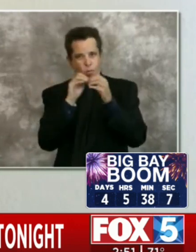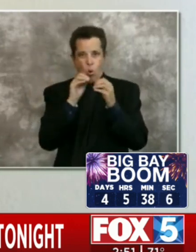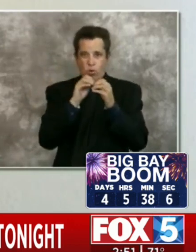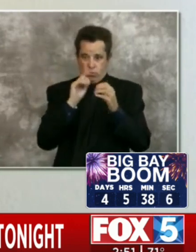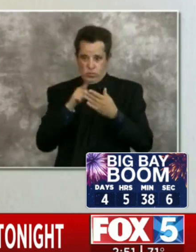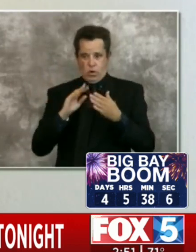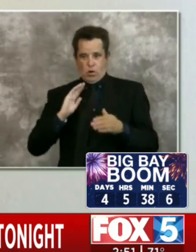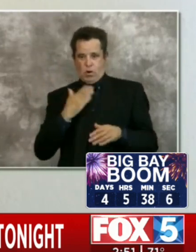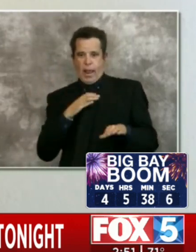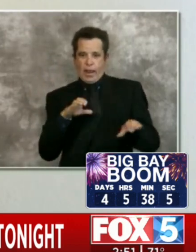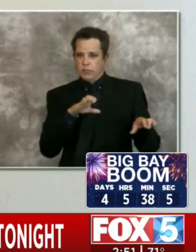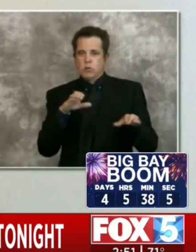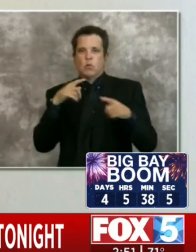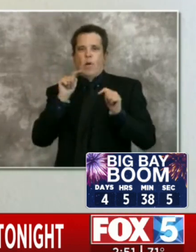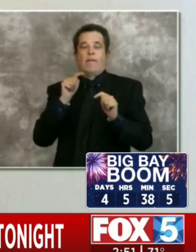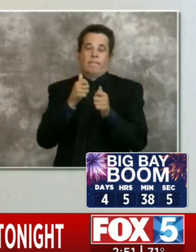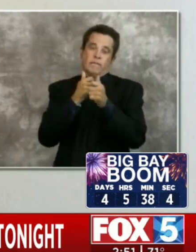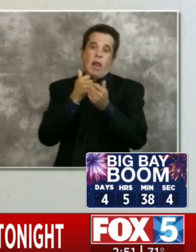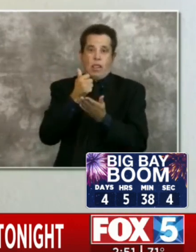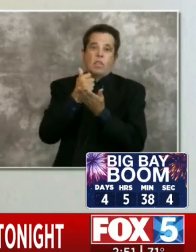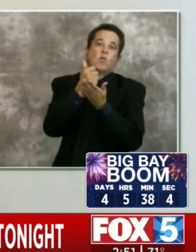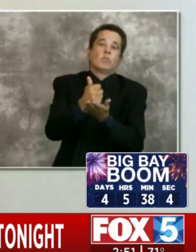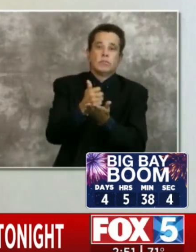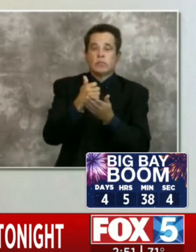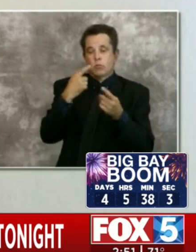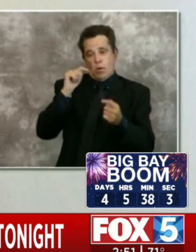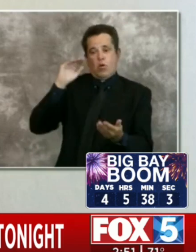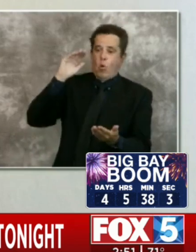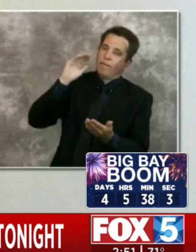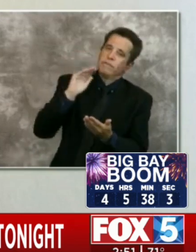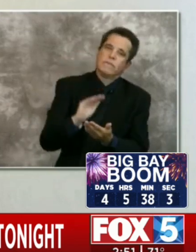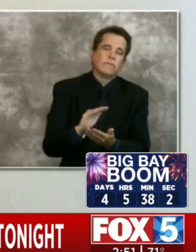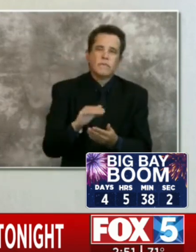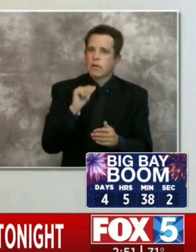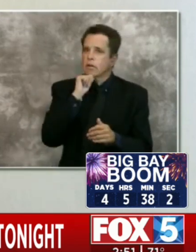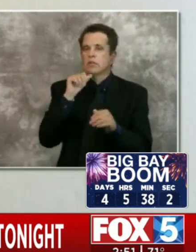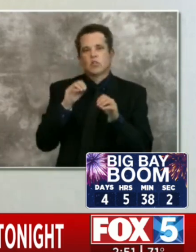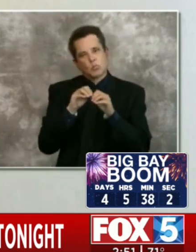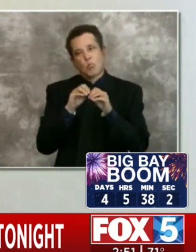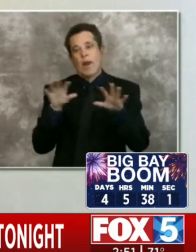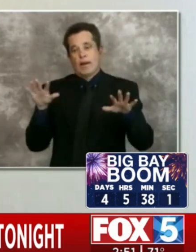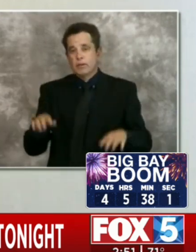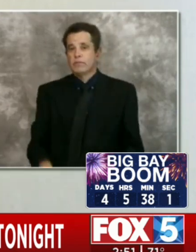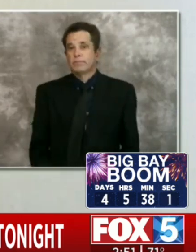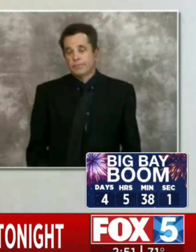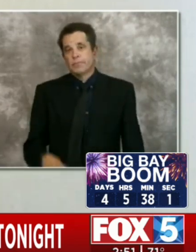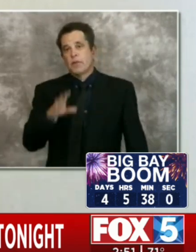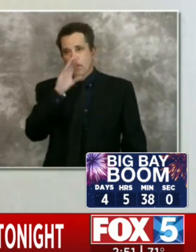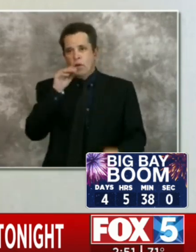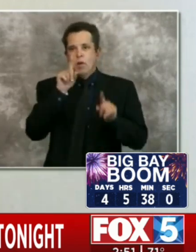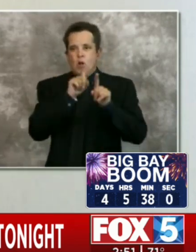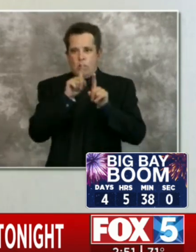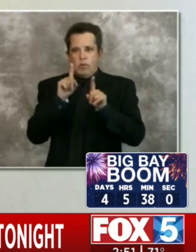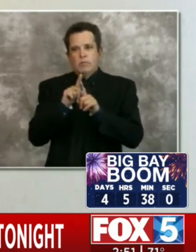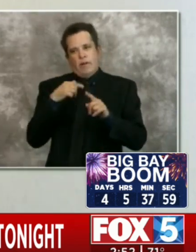REOPENING PHASE IN THE NEW NORMAL YOU MIGHT THAT WE'RE IN. WE ARE ACTIVELY MONITORING AND ADJUSTING OUR ACTIONS TO TRY AND KEEP THAT CURVE AS